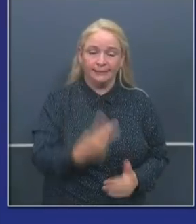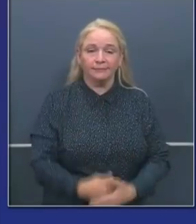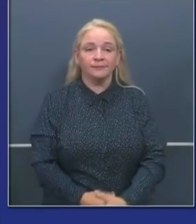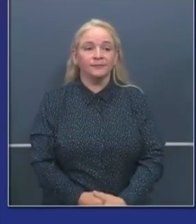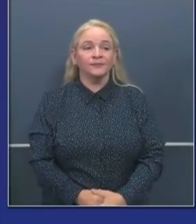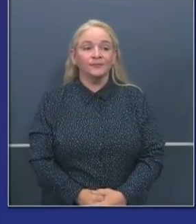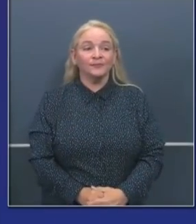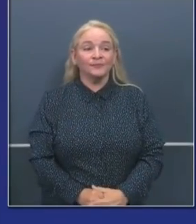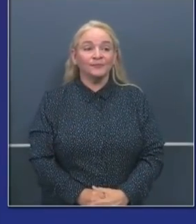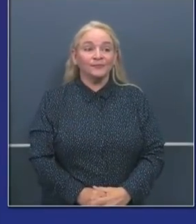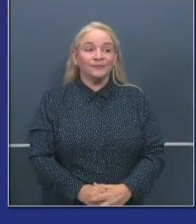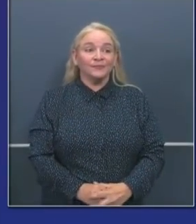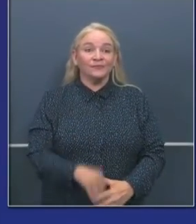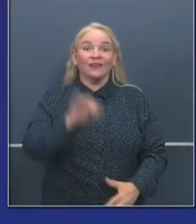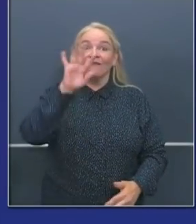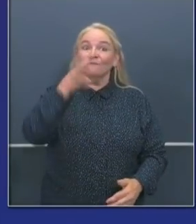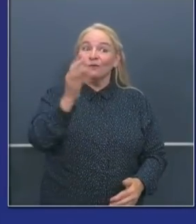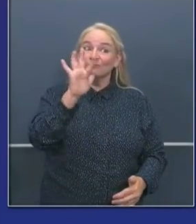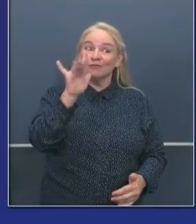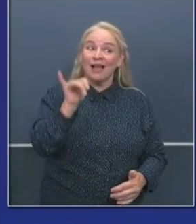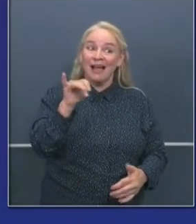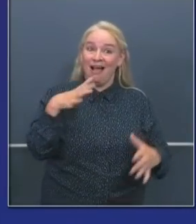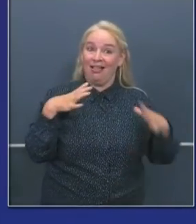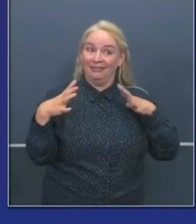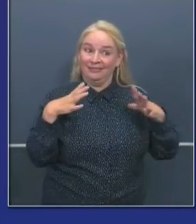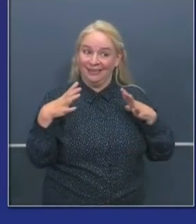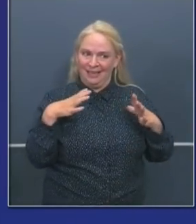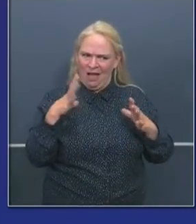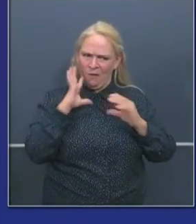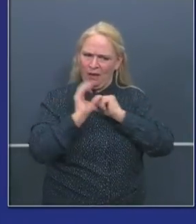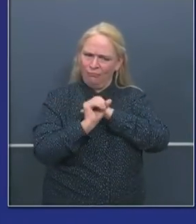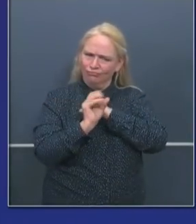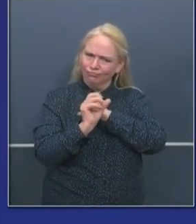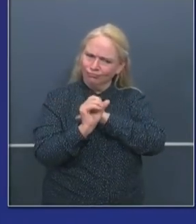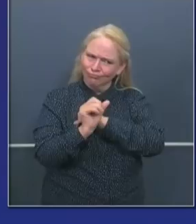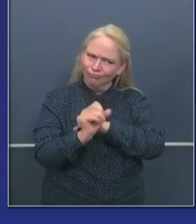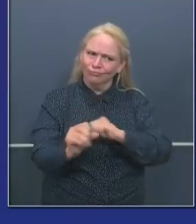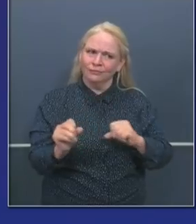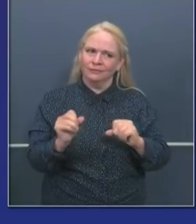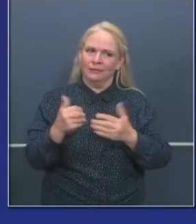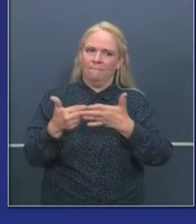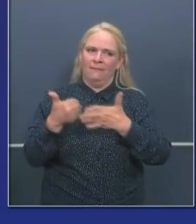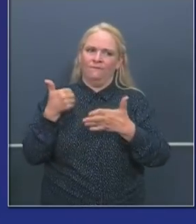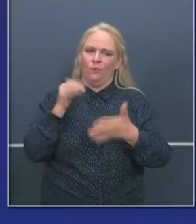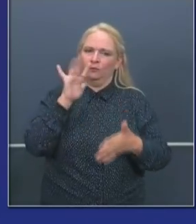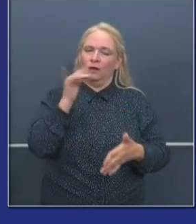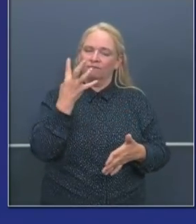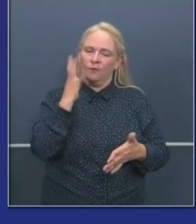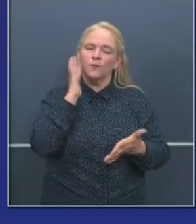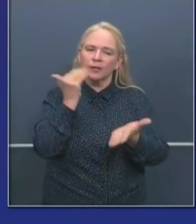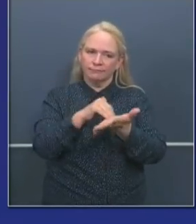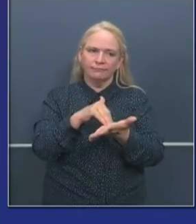CAMPAIGN AND MAKE IT MORE COMPREHENSIVE AND AND THE NEXT FEW DAYS IN PARTICULAR AROUND FOURTH OF JULY, A HOLIDAY WEEKEND.